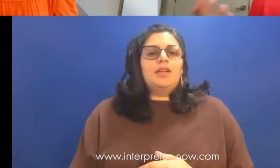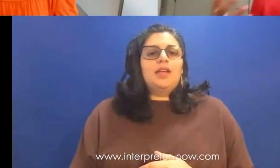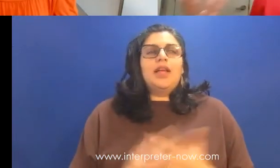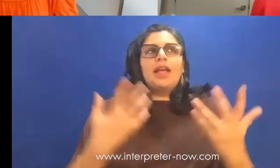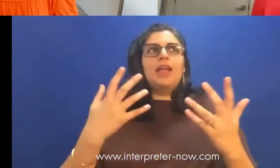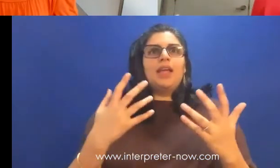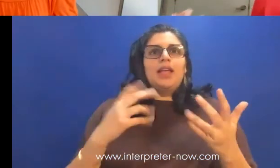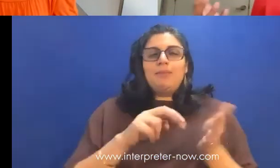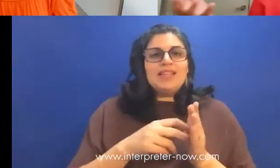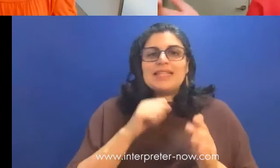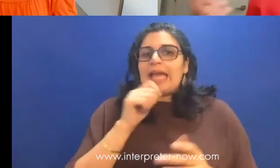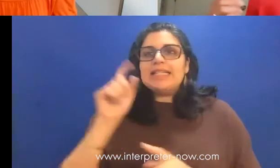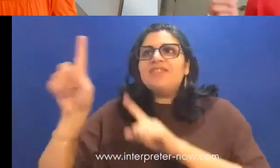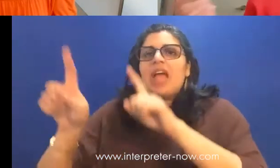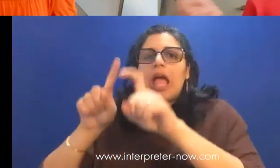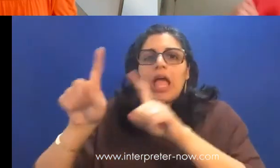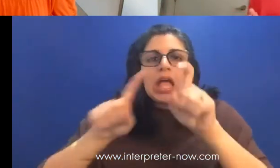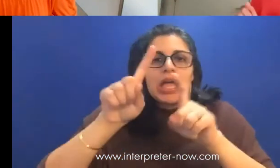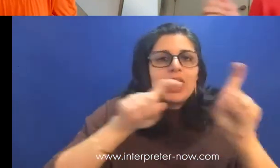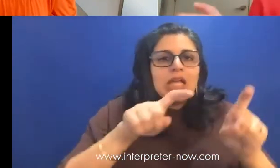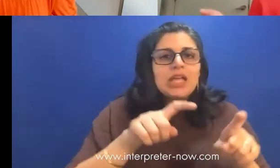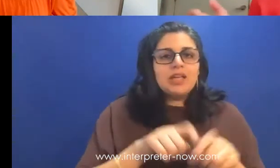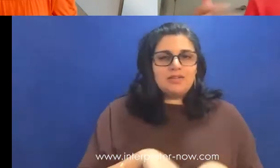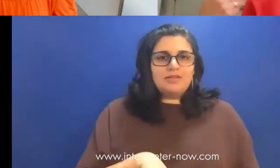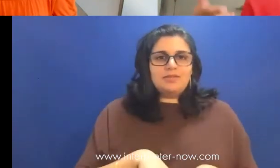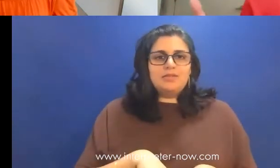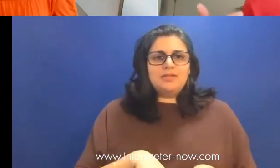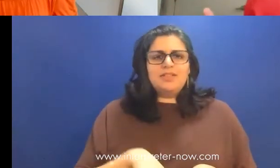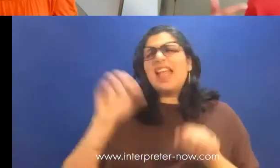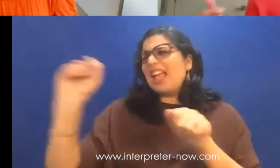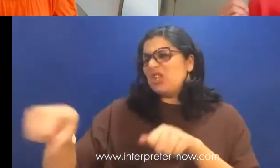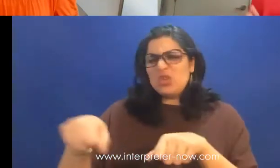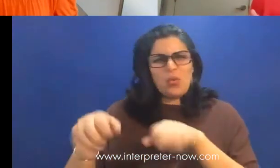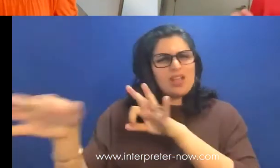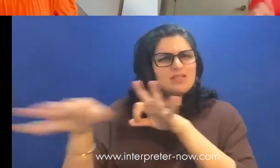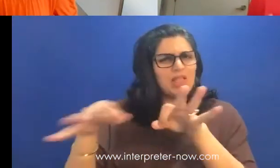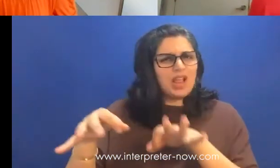from different backgrounds like, "Hey, can you explain to me why we shouldn't be saying